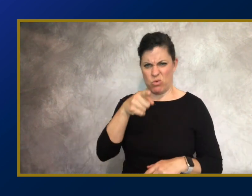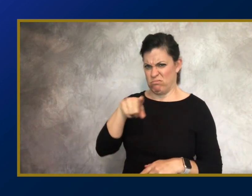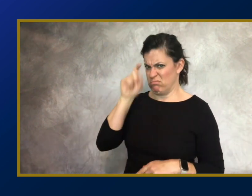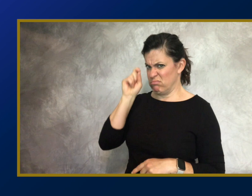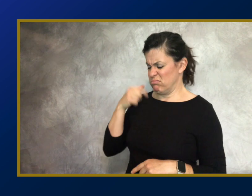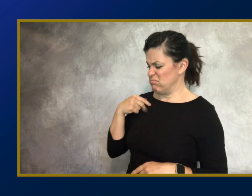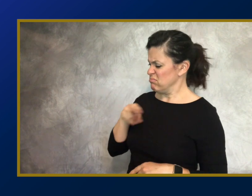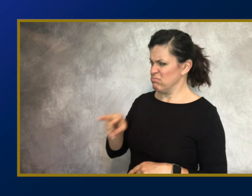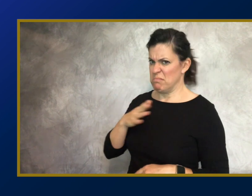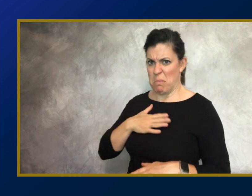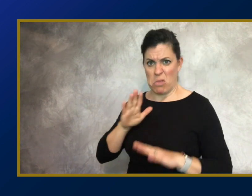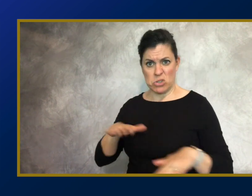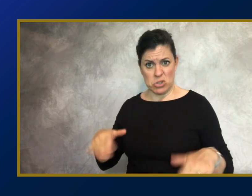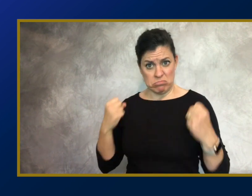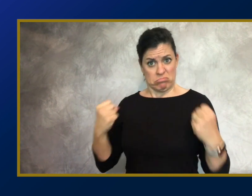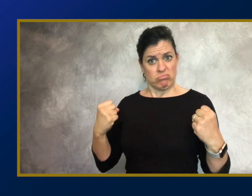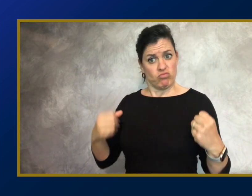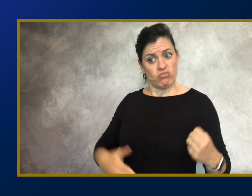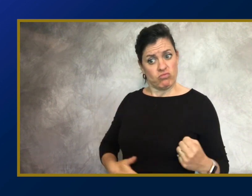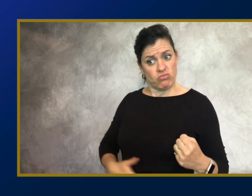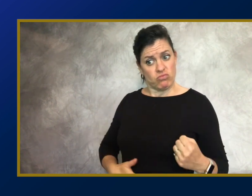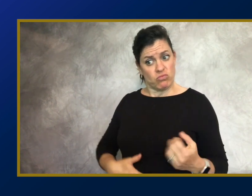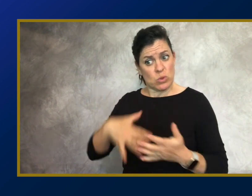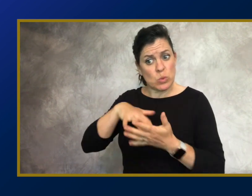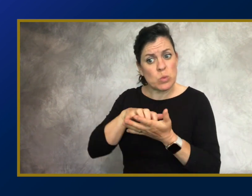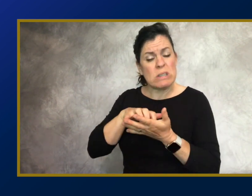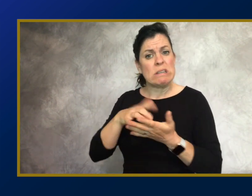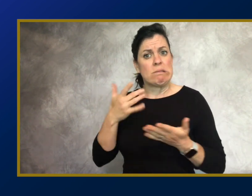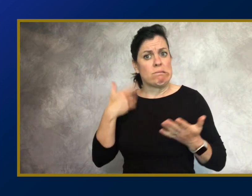what are we going to see? How would we know that they don't have core strength? A lot of children